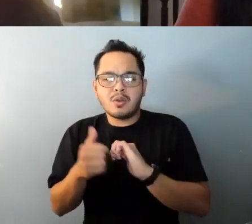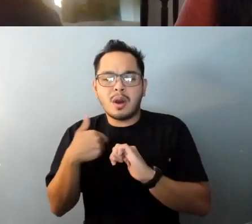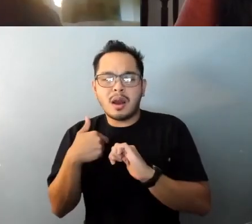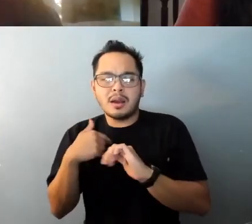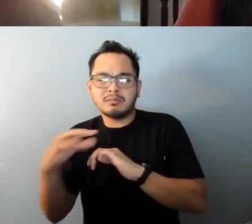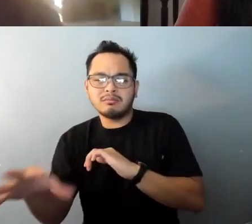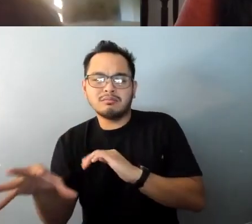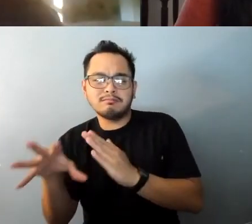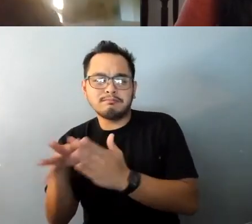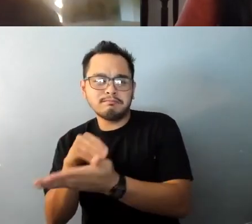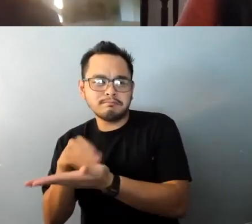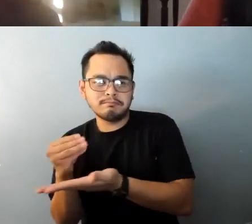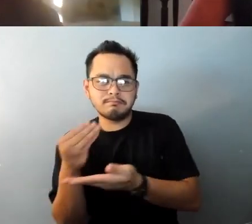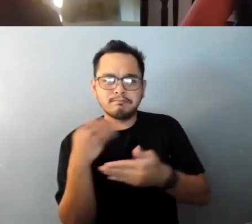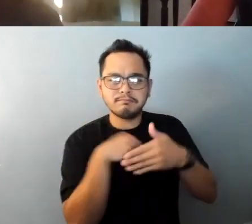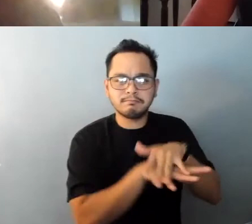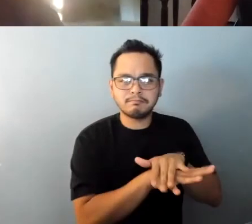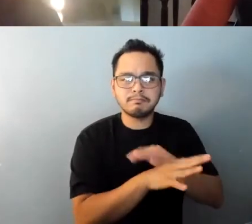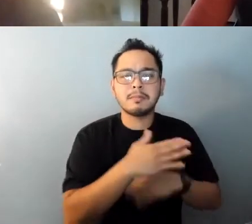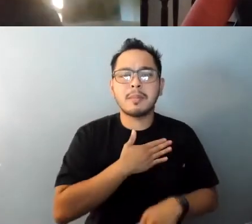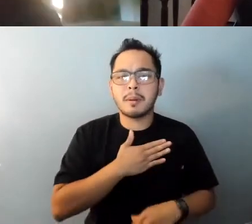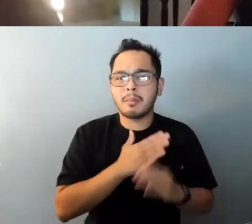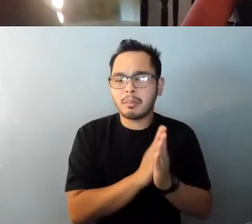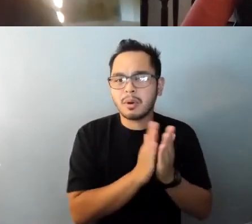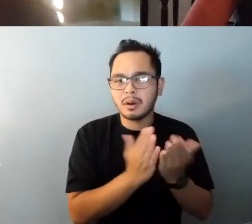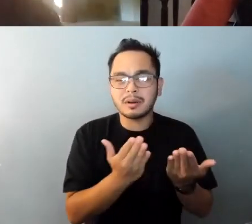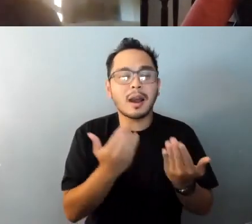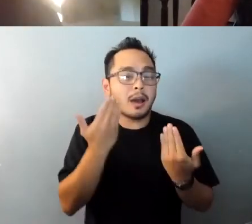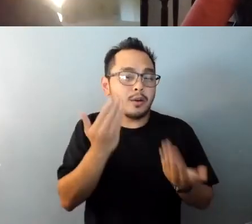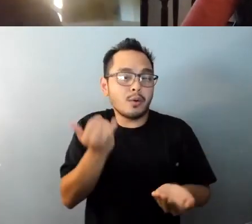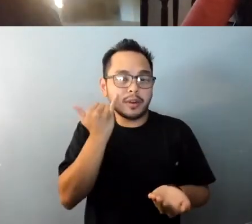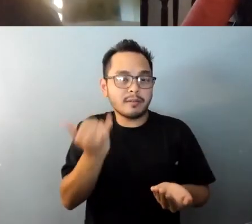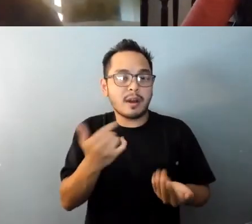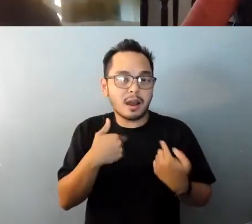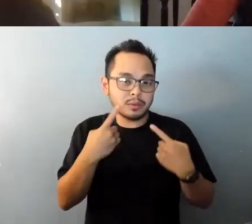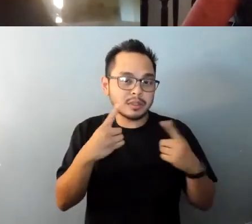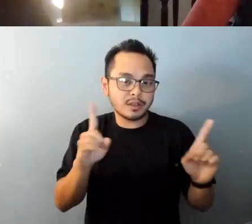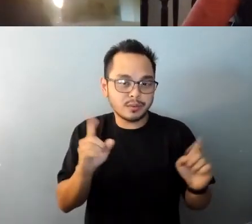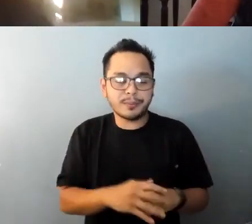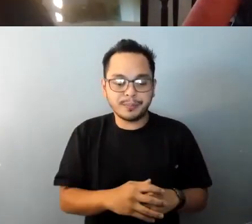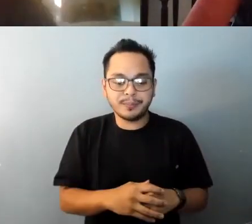not know if I did it very successfully. I do not know if it is very clear that that is what she is doing but that is part of the